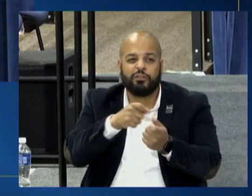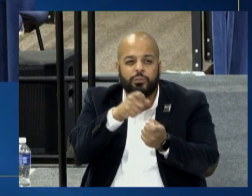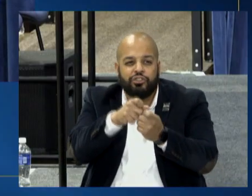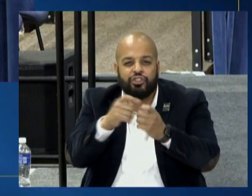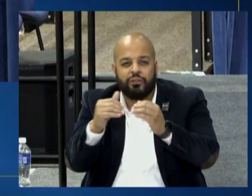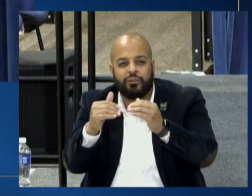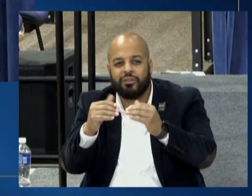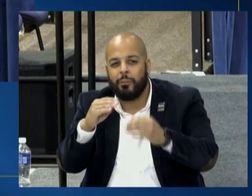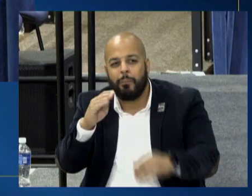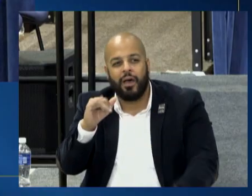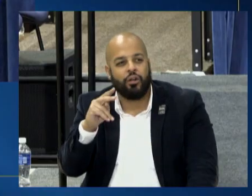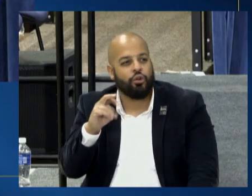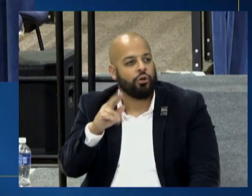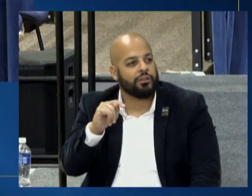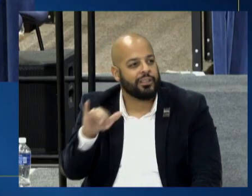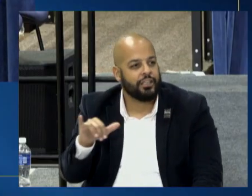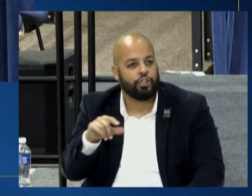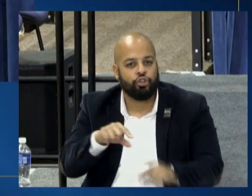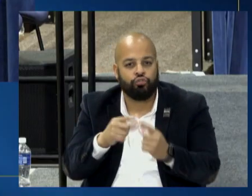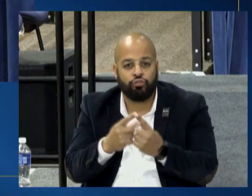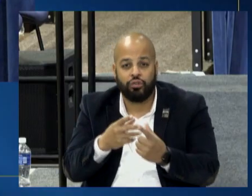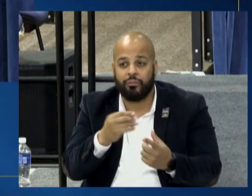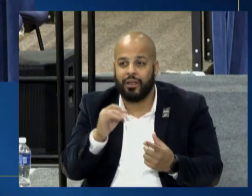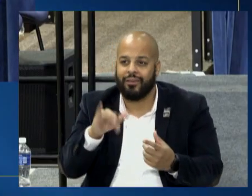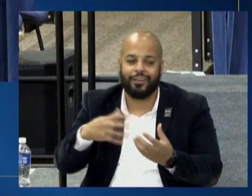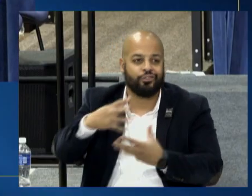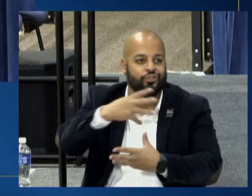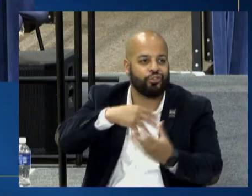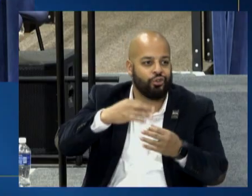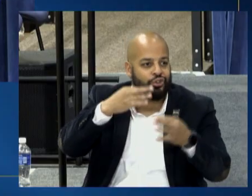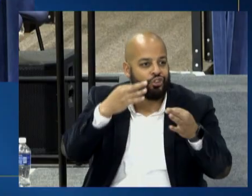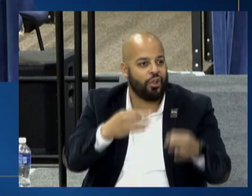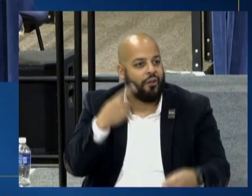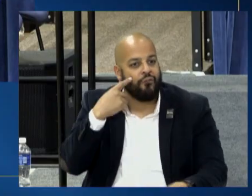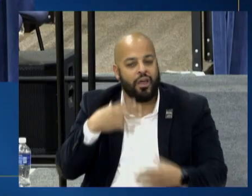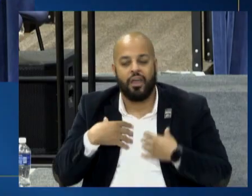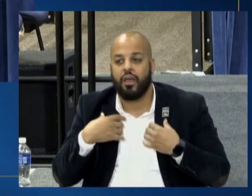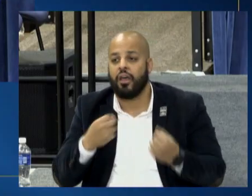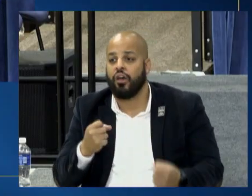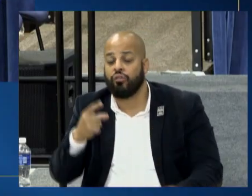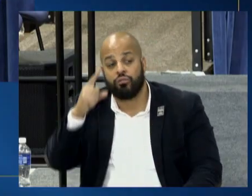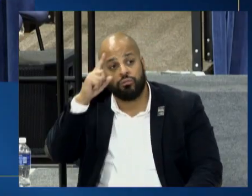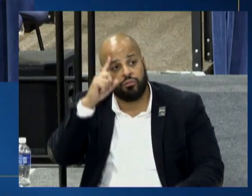often linked to the social determinants of health. So, as we think of the environment,